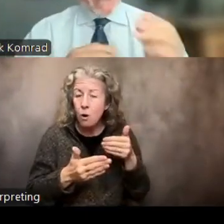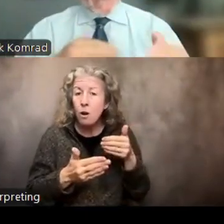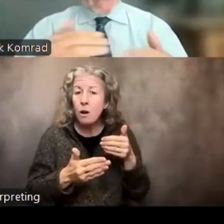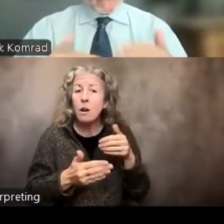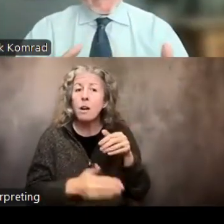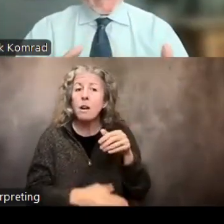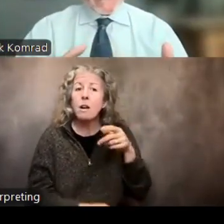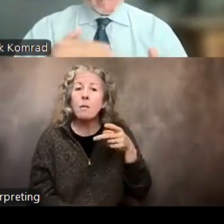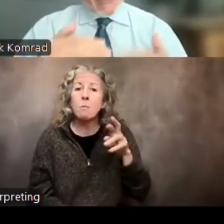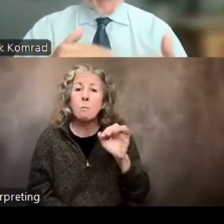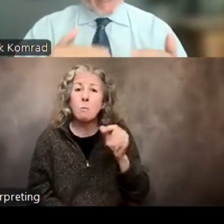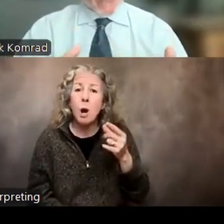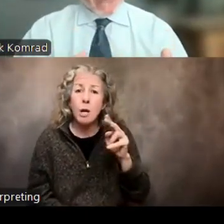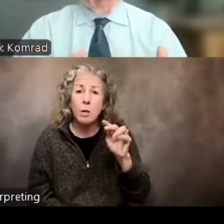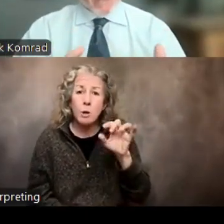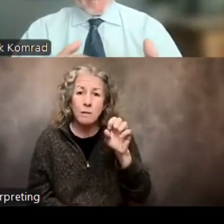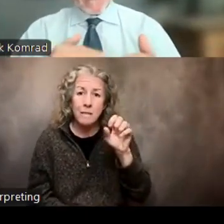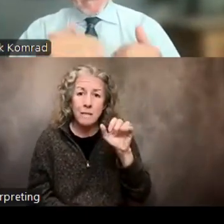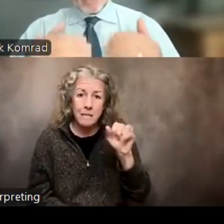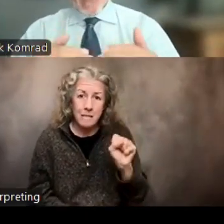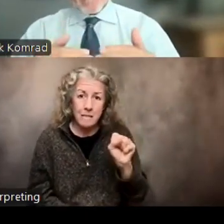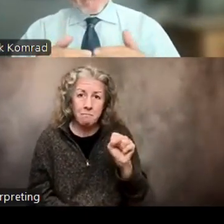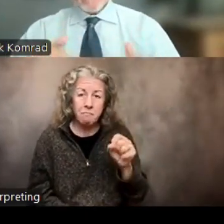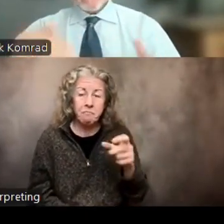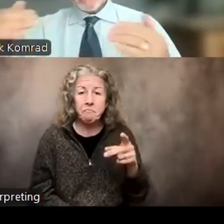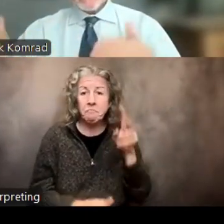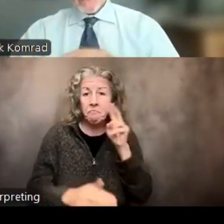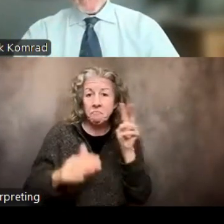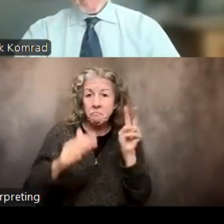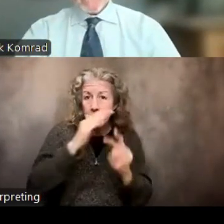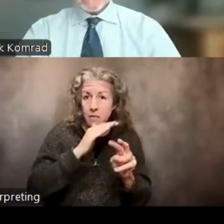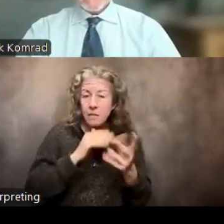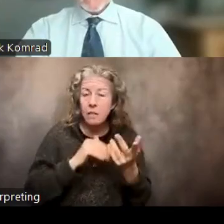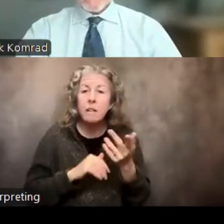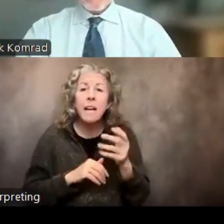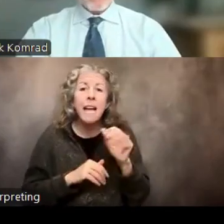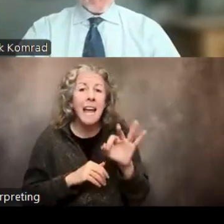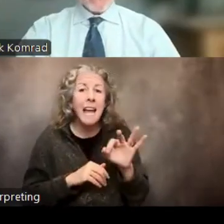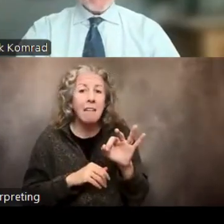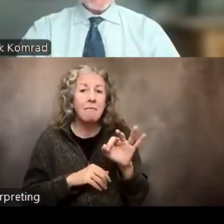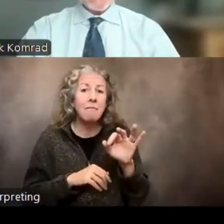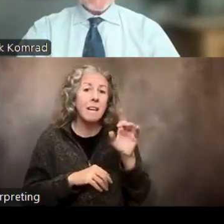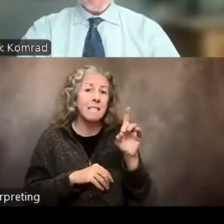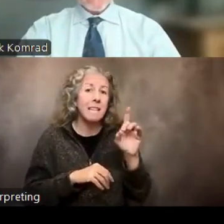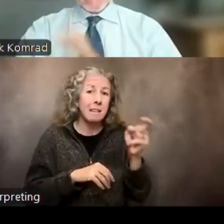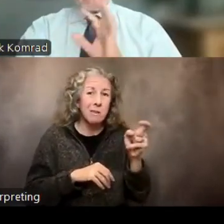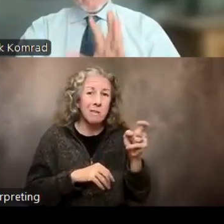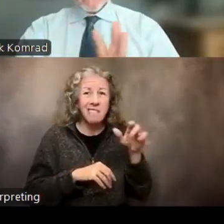diagnosis is unreliable and wobbly, so is the prognosis. So